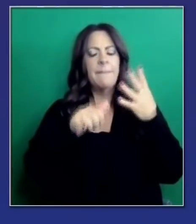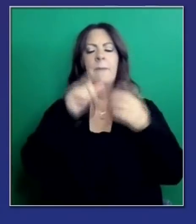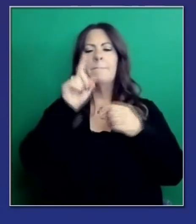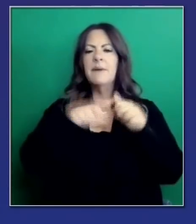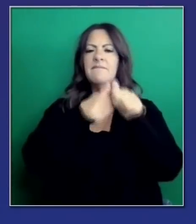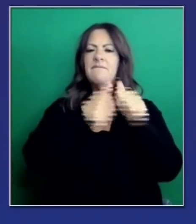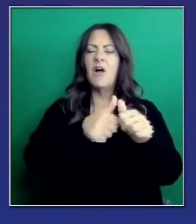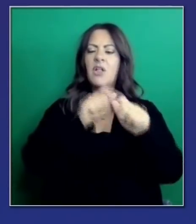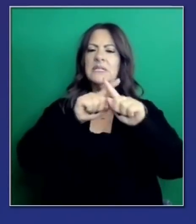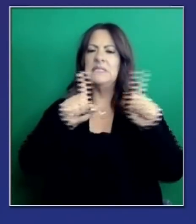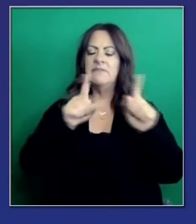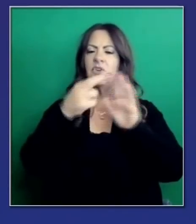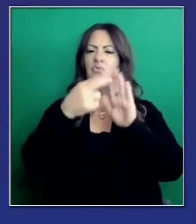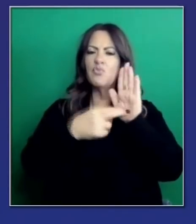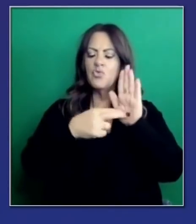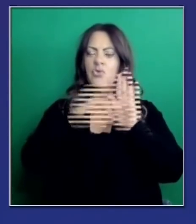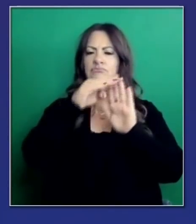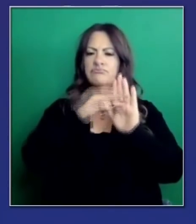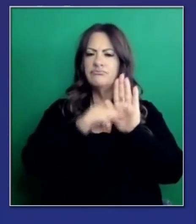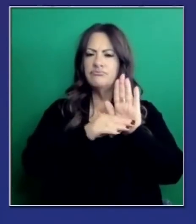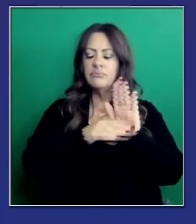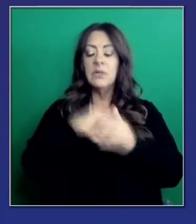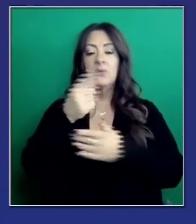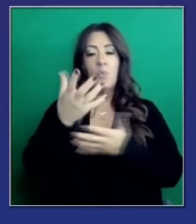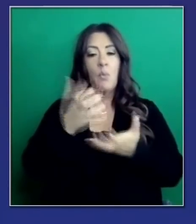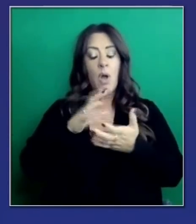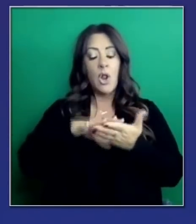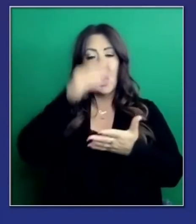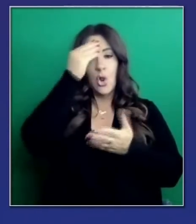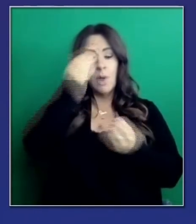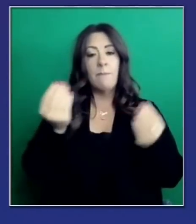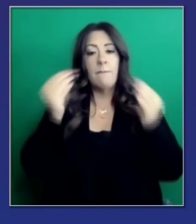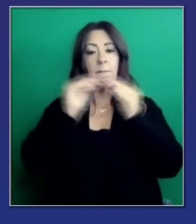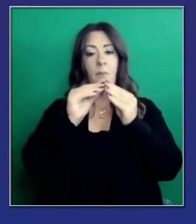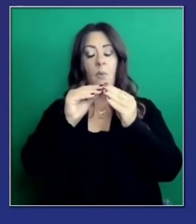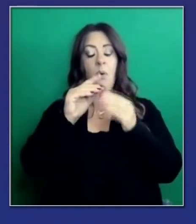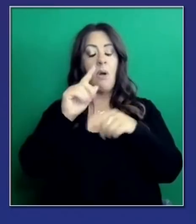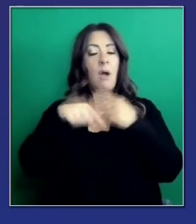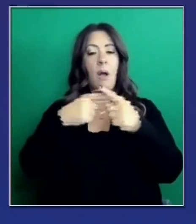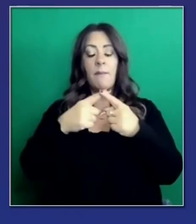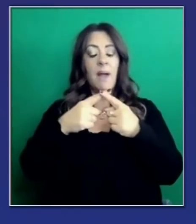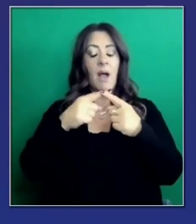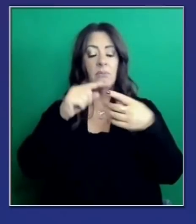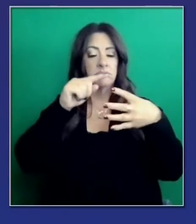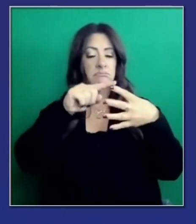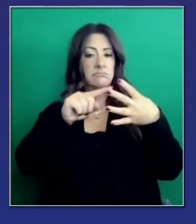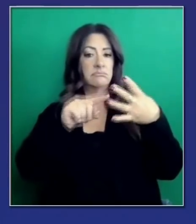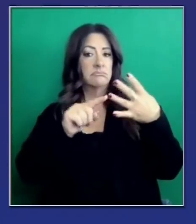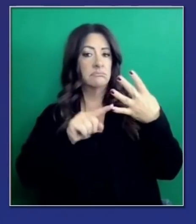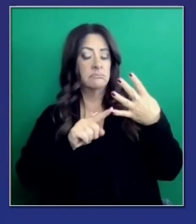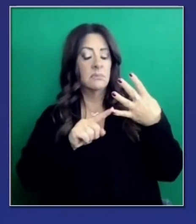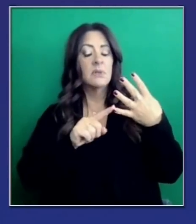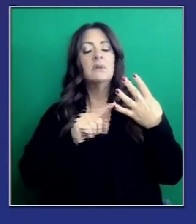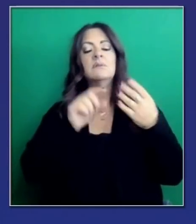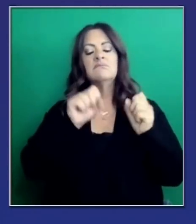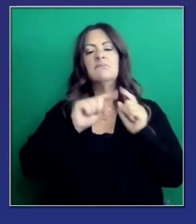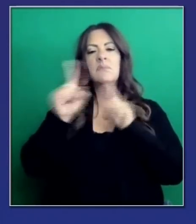AND ALL THE COMMENSURATE REQUIREMENTS, MODIFICATIONS, AND RESTRICTIONS THAT ARE PART OF EACH TIER. I WILL REMIND EVERYBODY IF THEY WANT TO LEARN